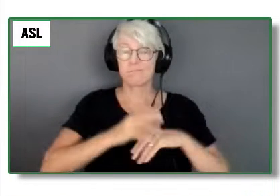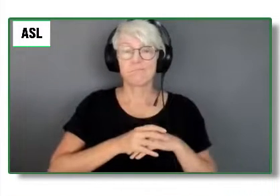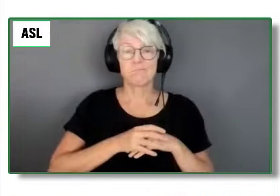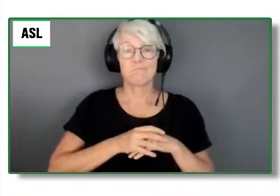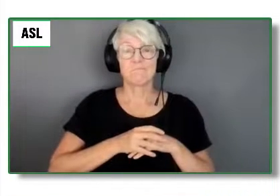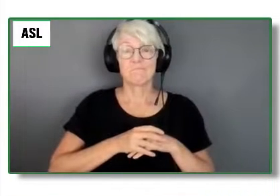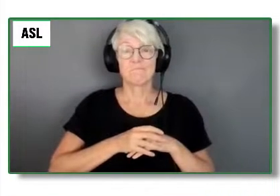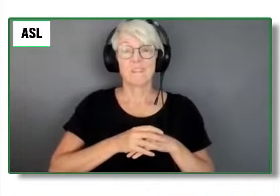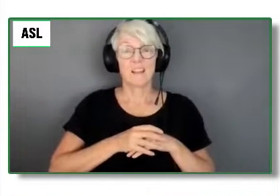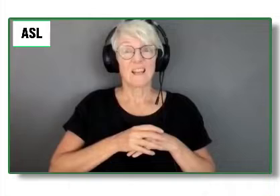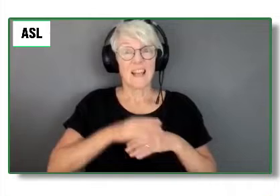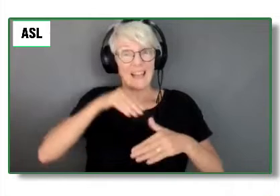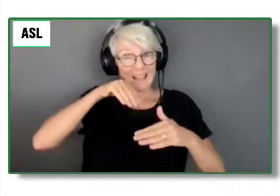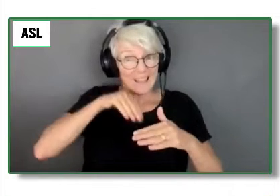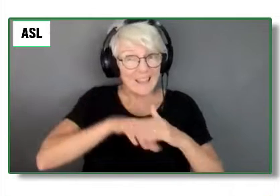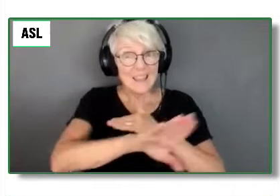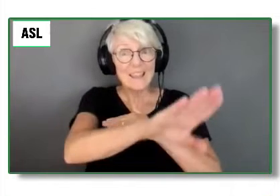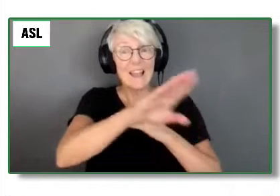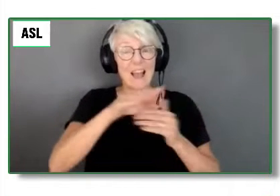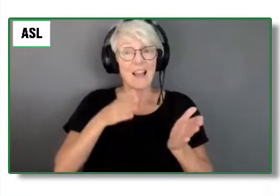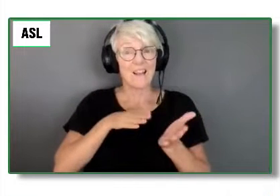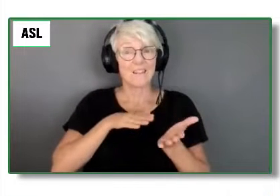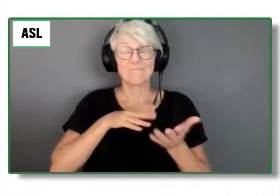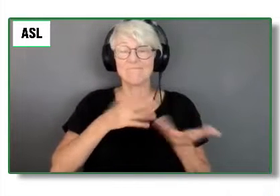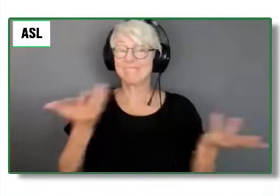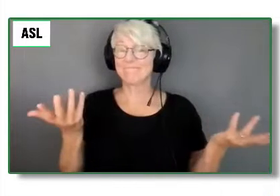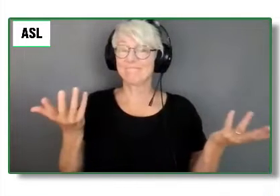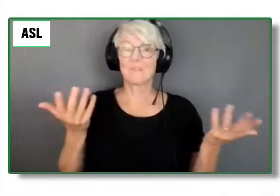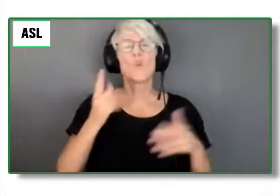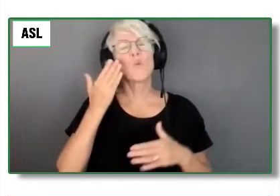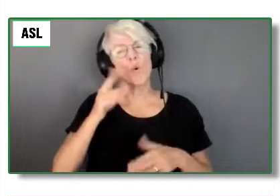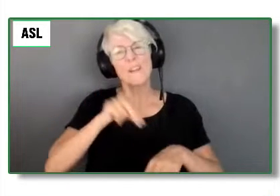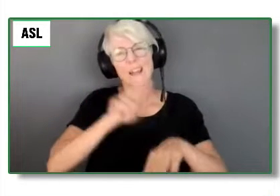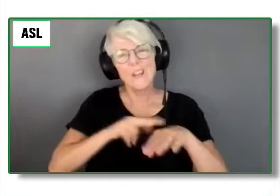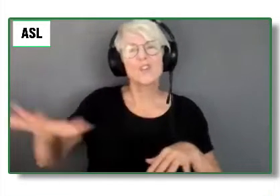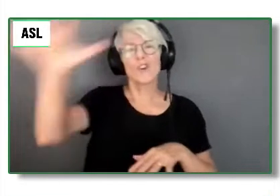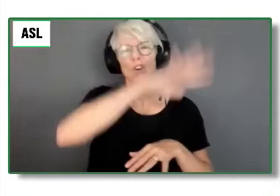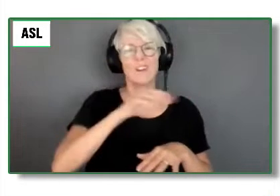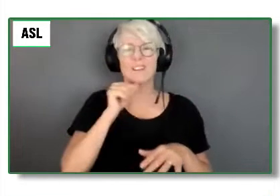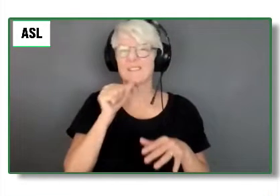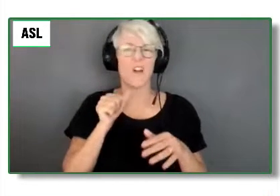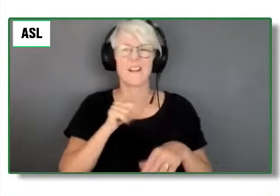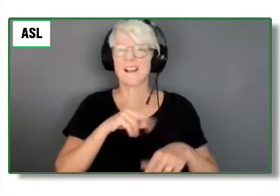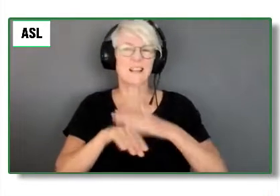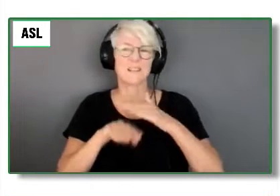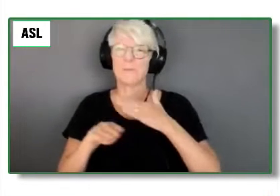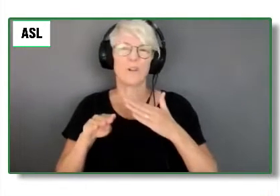is not inherently accessible. Transportation is really a big barrier